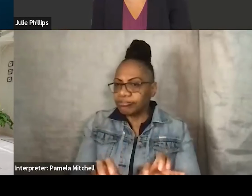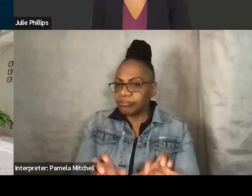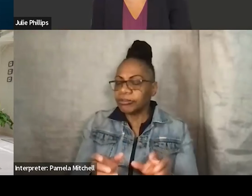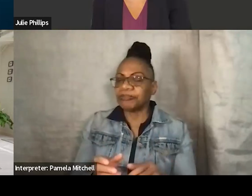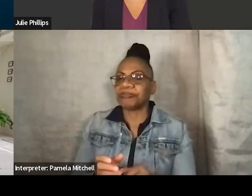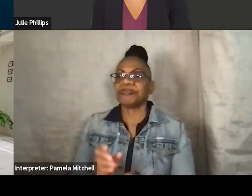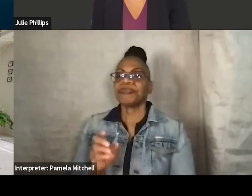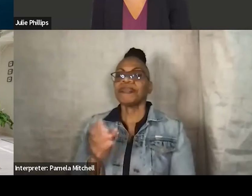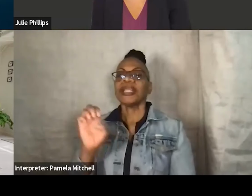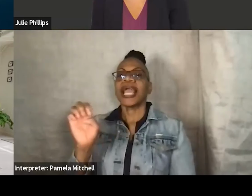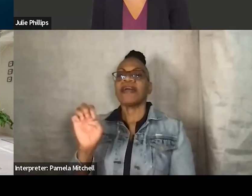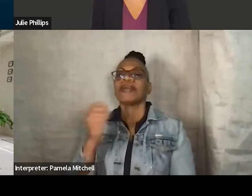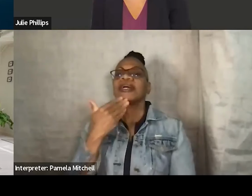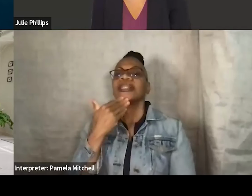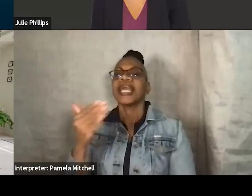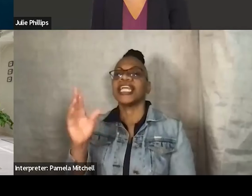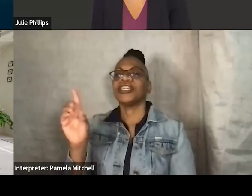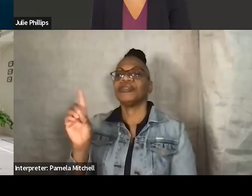And here's another question about CommCare,